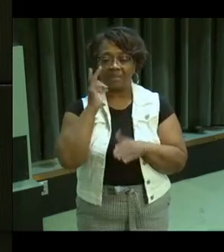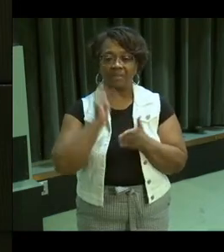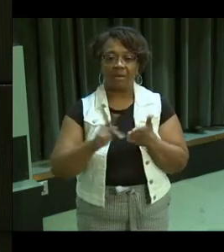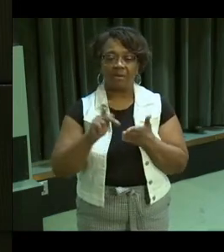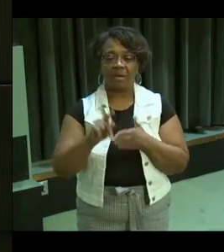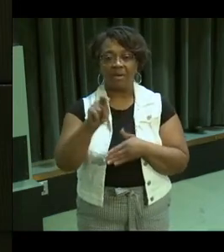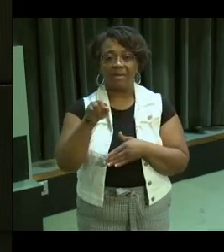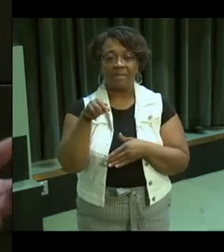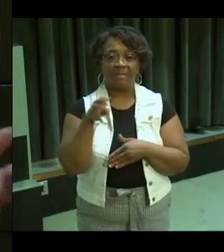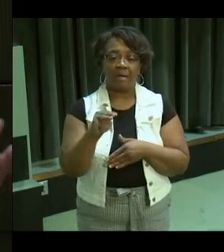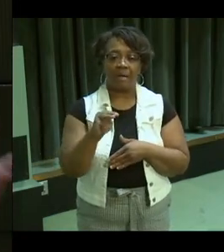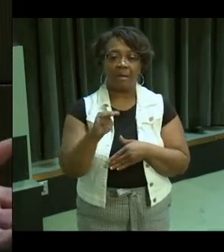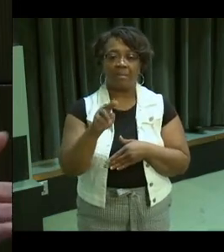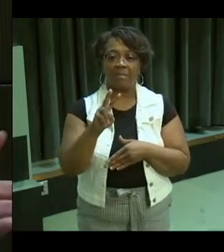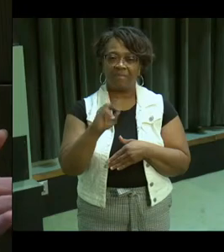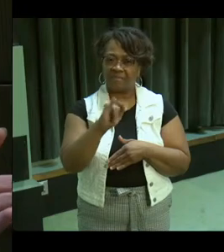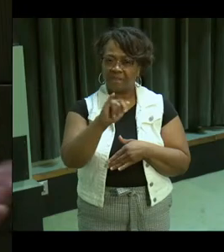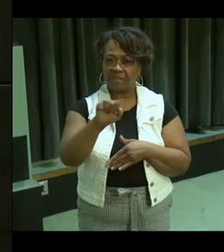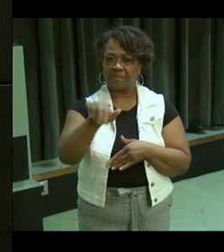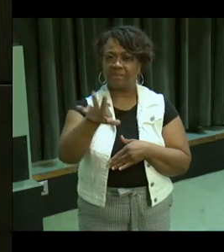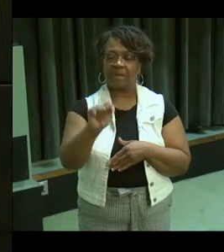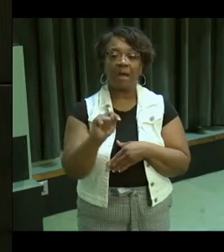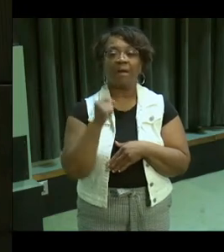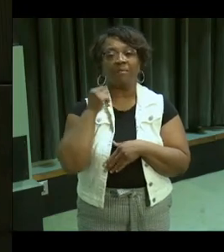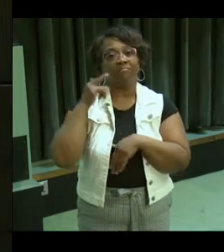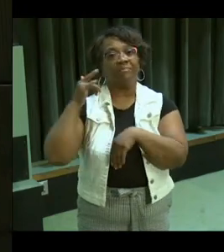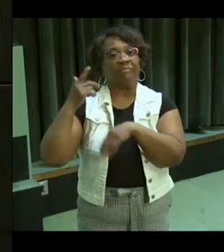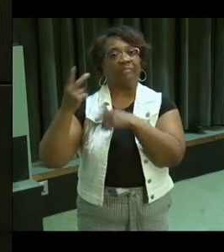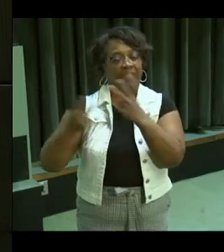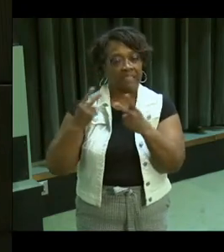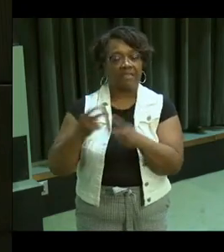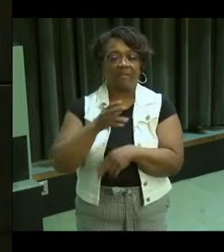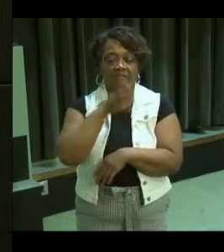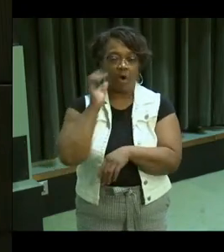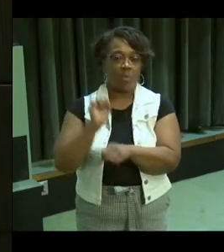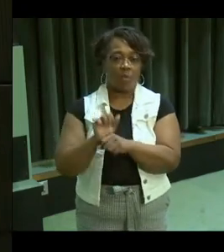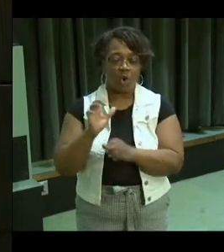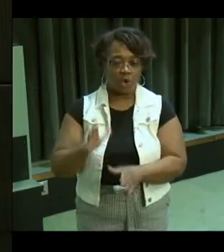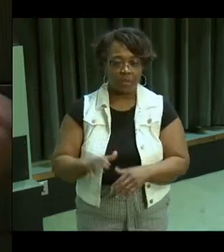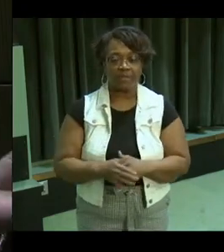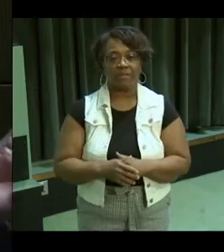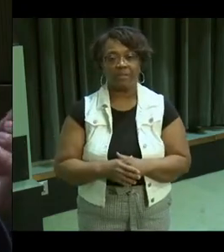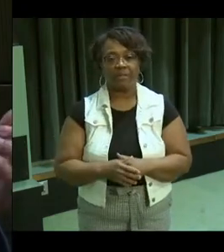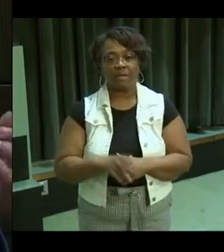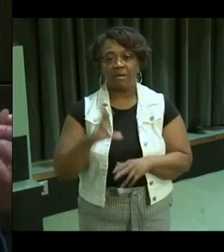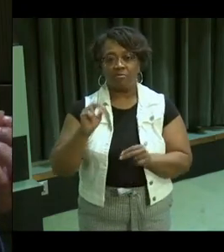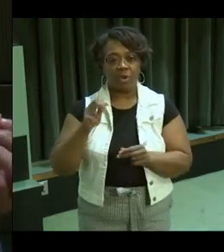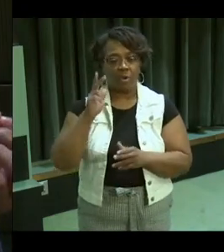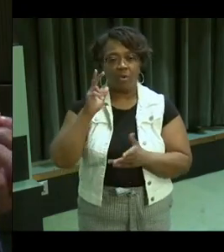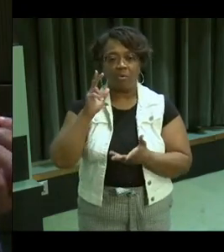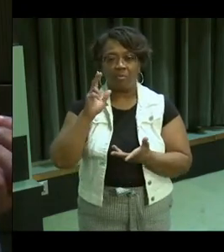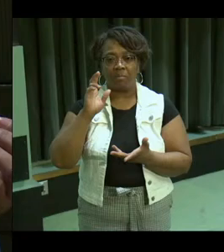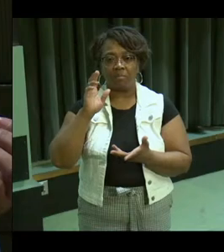Vilsack, went out and visited farm workers. I mean, it's the